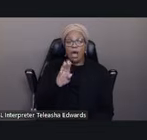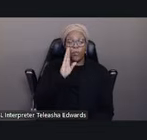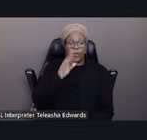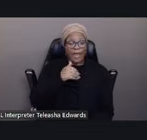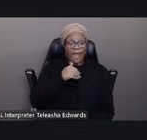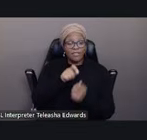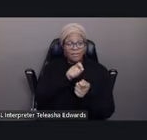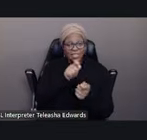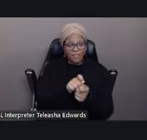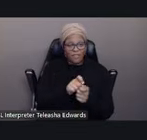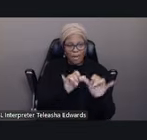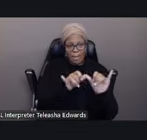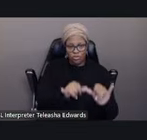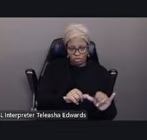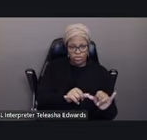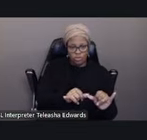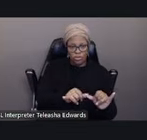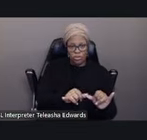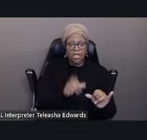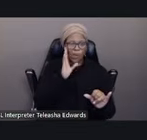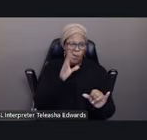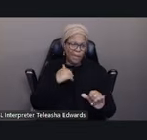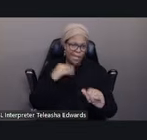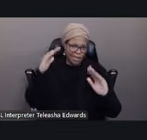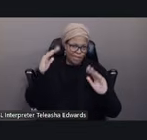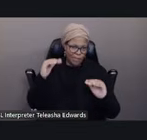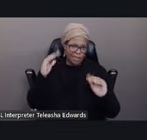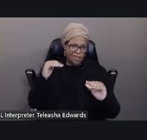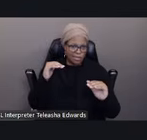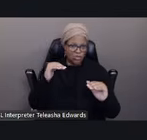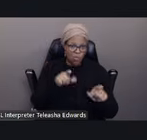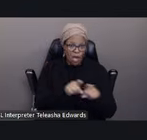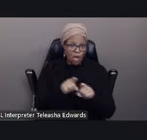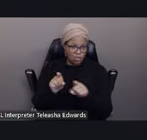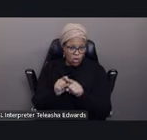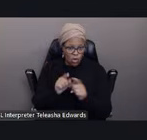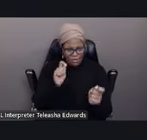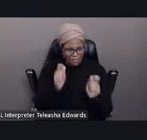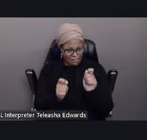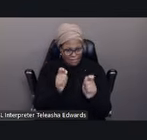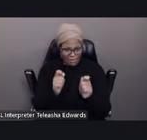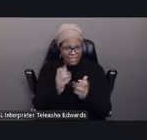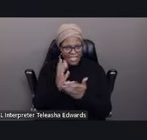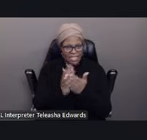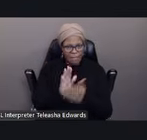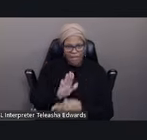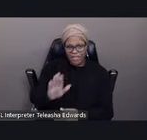uh measures and will be expected to kind of also tailor some of their KPIs towards the package of